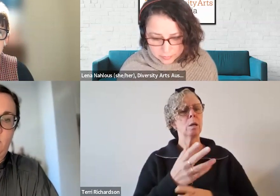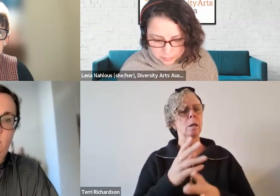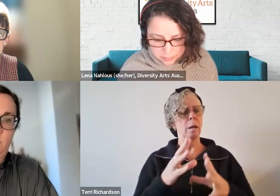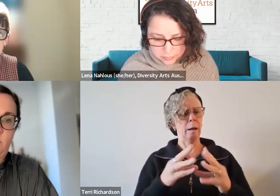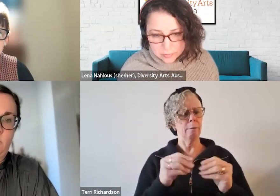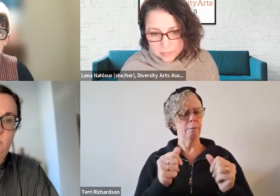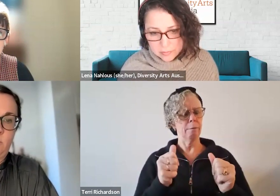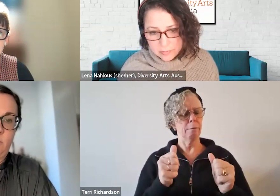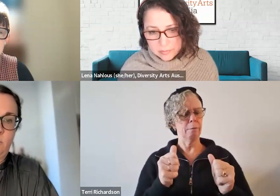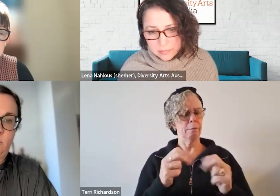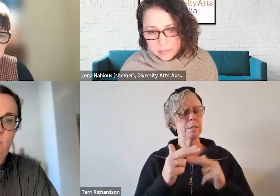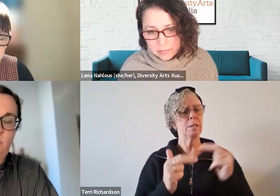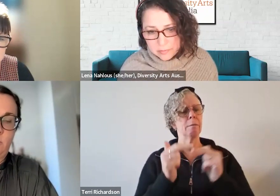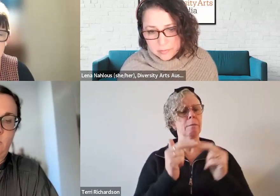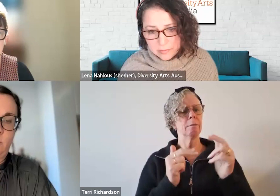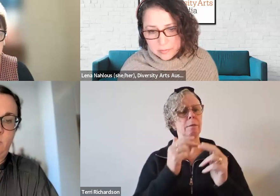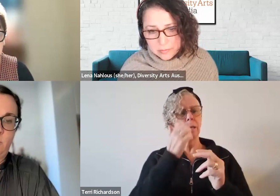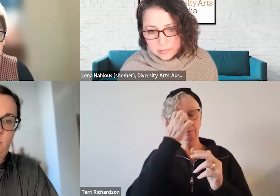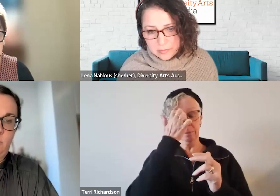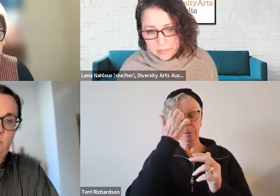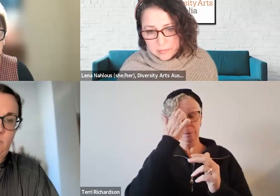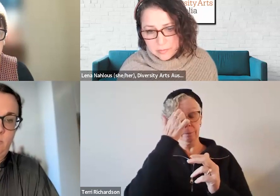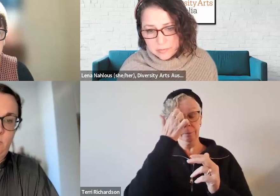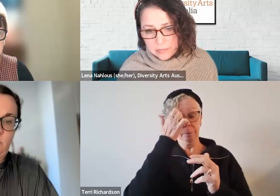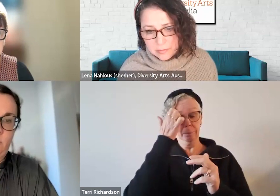which sustained self-determined development